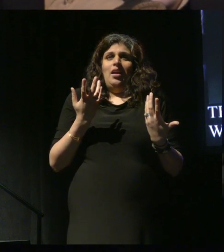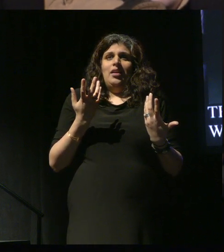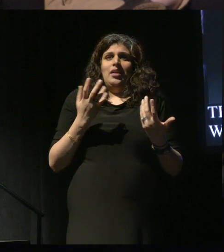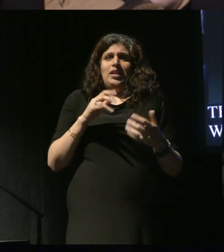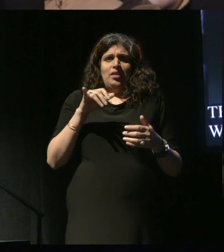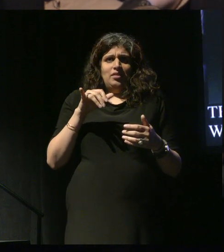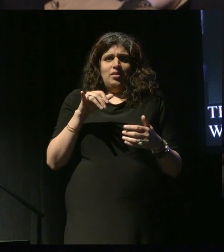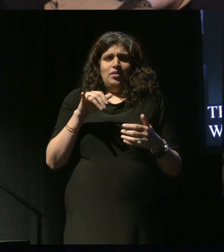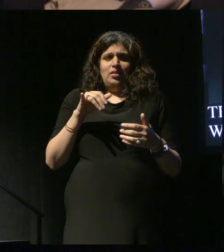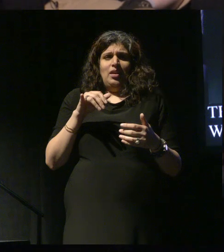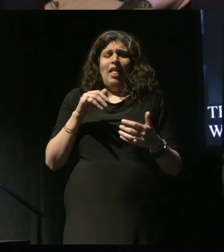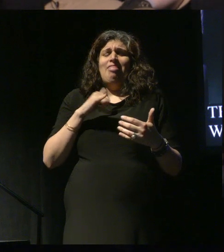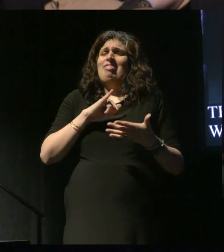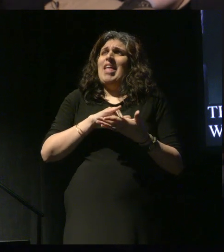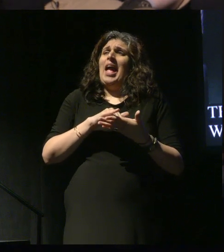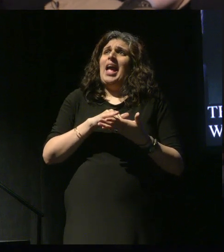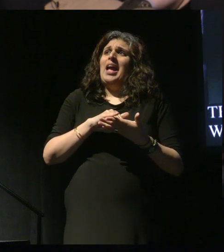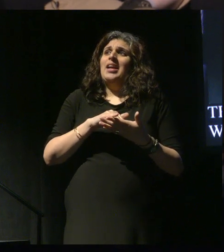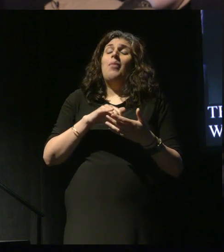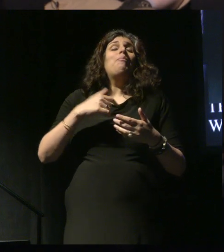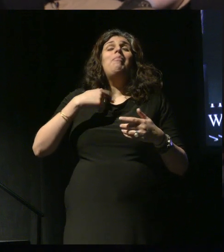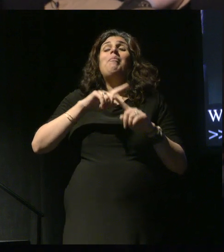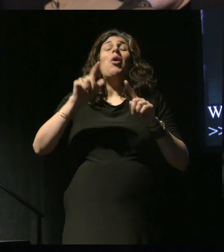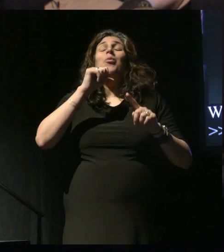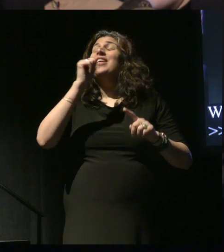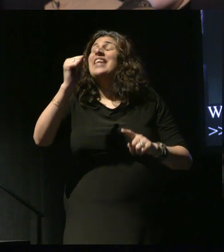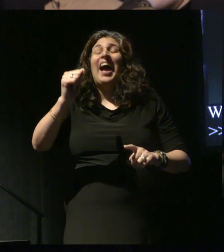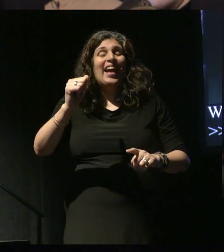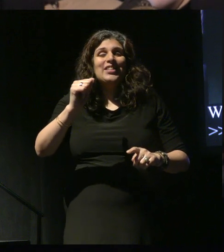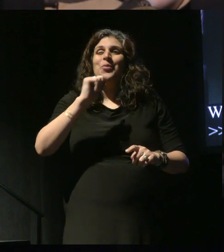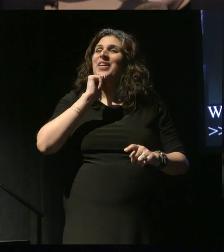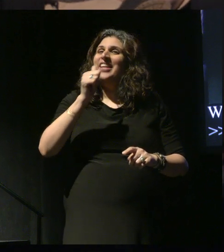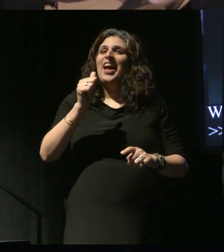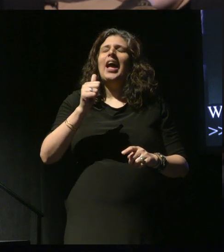That made me so happy to not be the first, to not have you be the first.